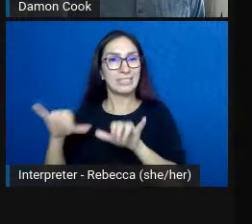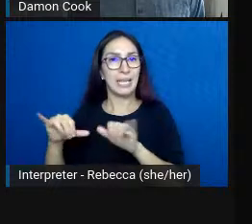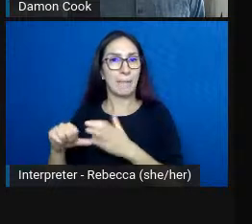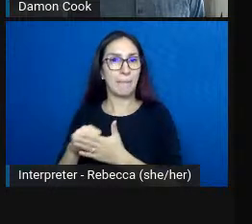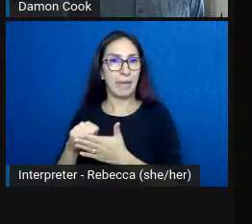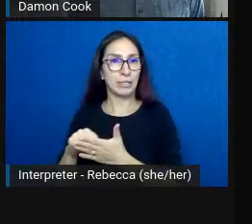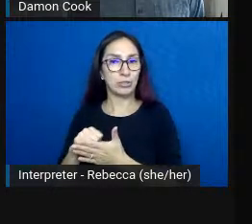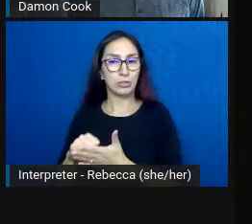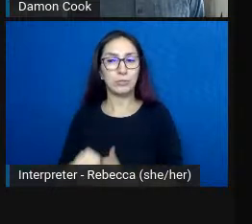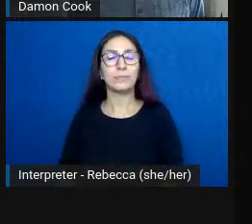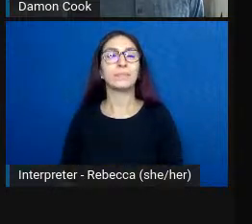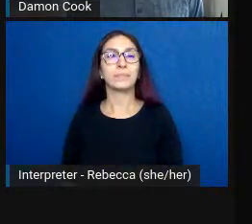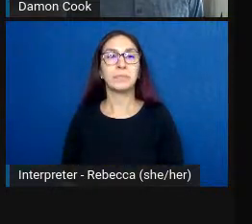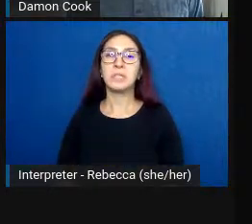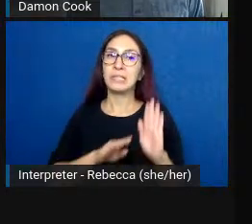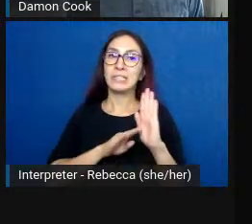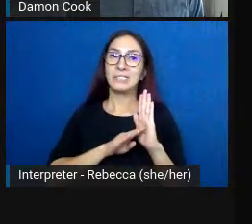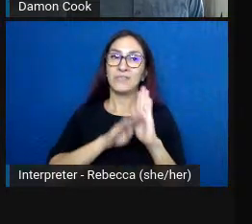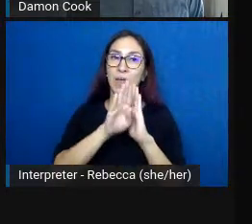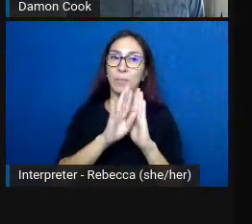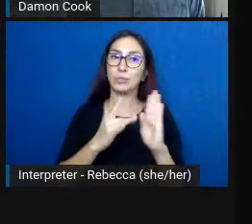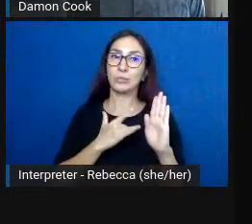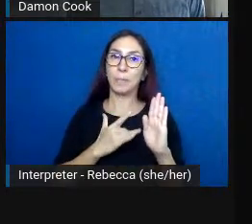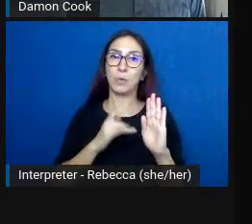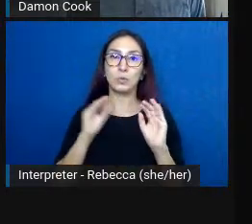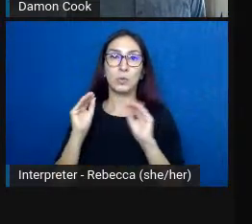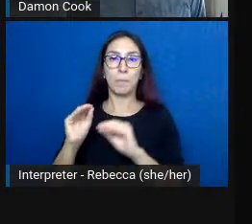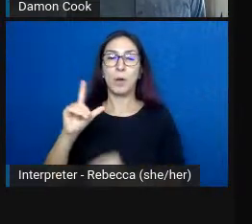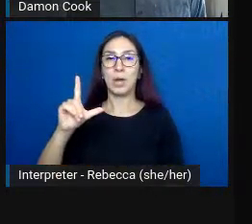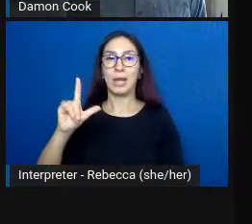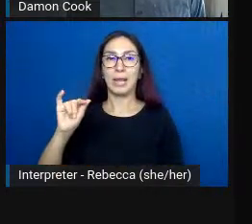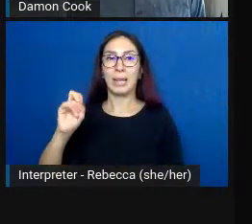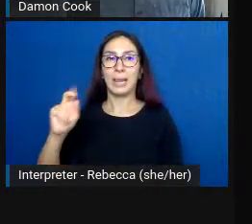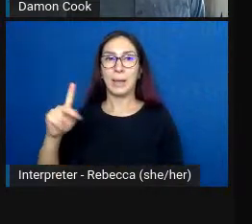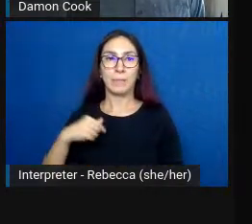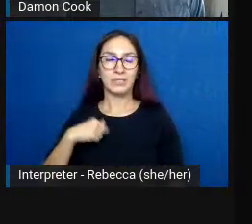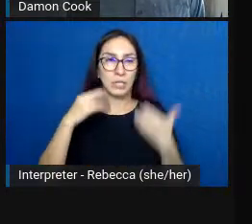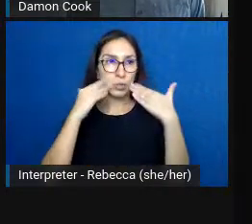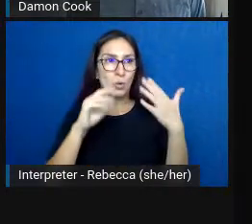users to another page or as an anchor to a different target on the same page and often